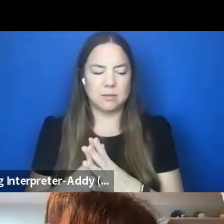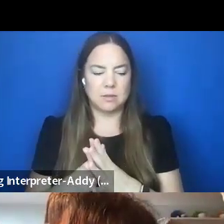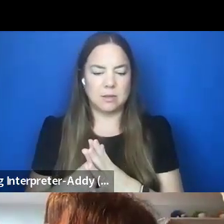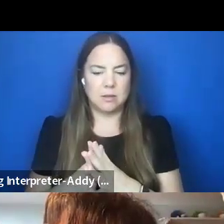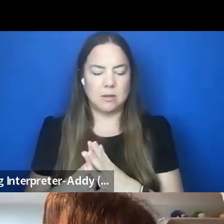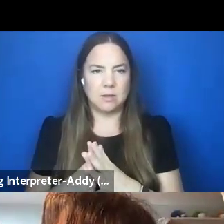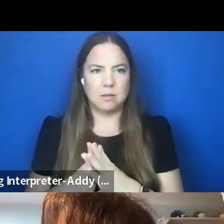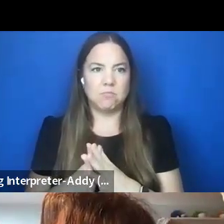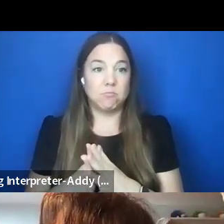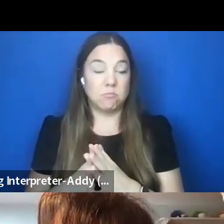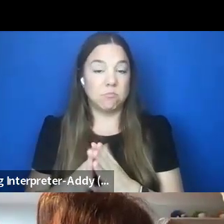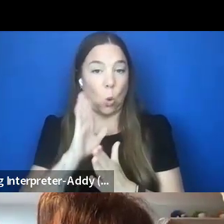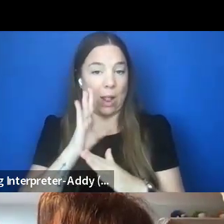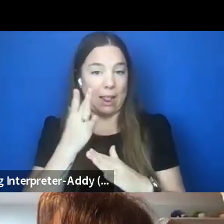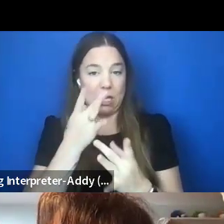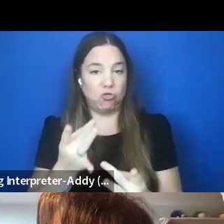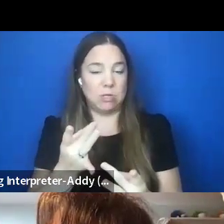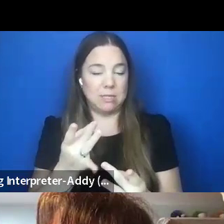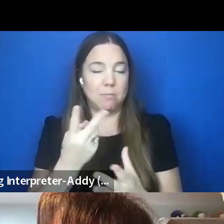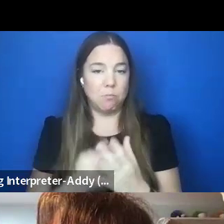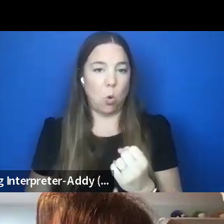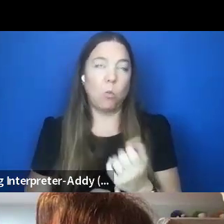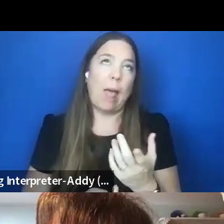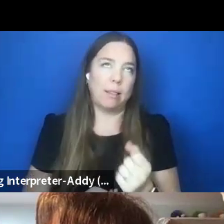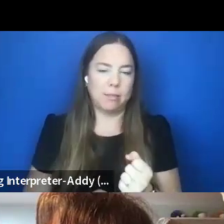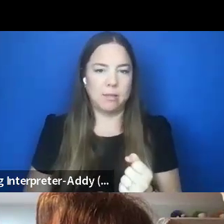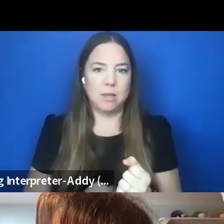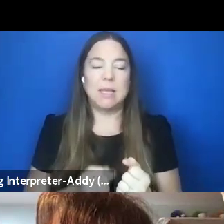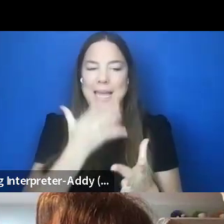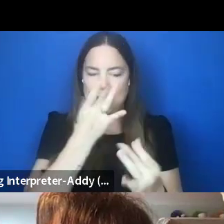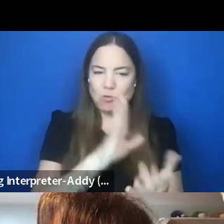Brooke Wilson: will be of interest to both. Well, primarily to centers. So